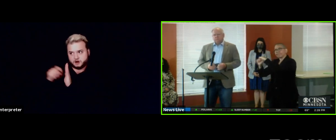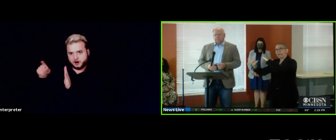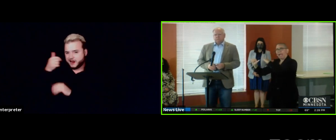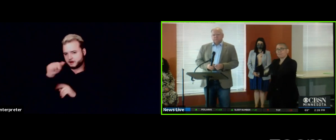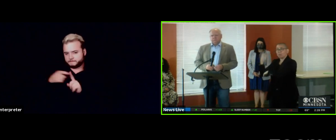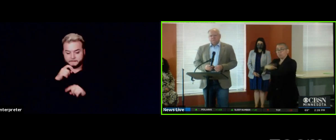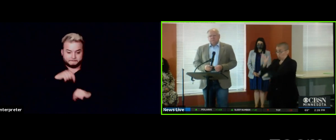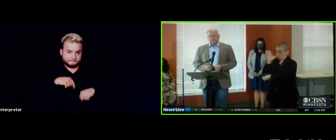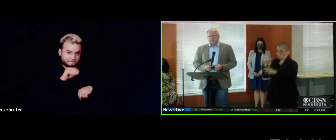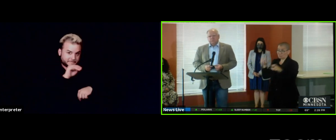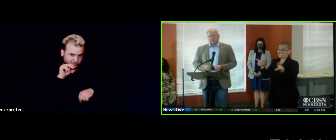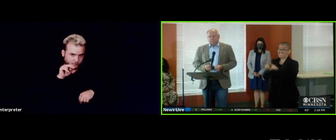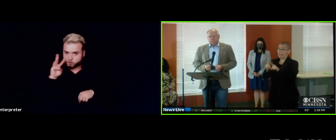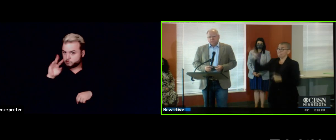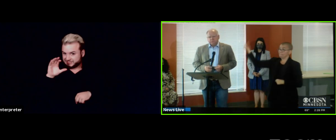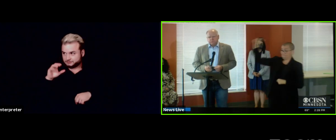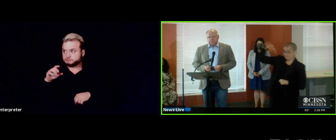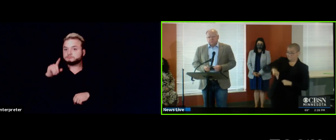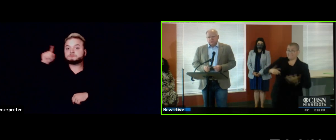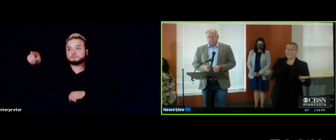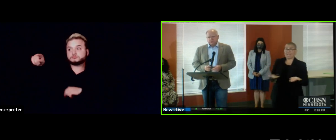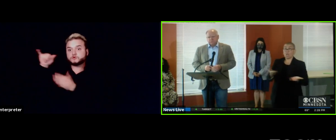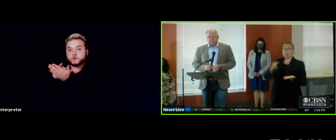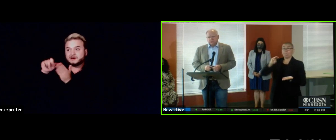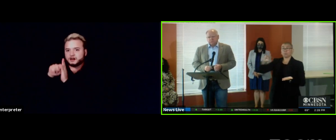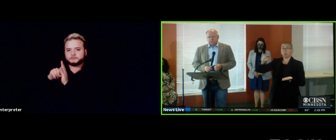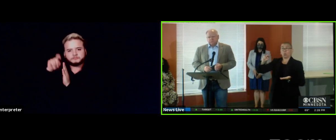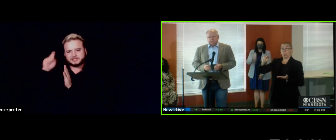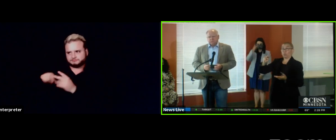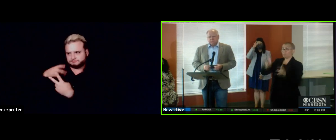what's your reaction to that or are you looking at quarantining anyone from other states and